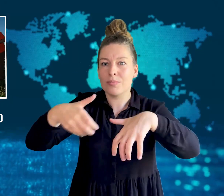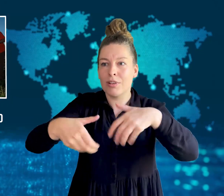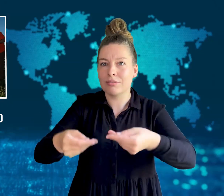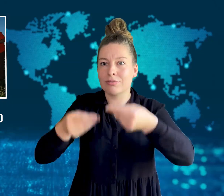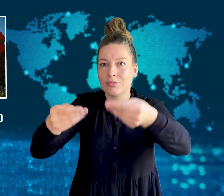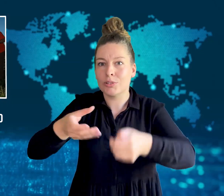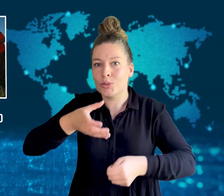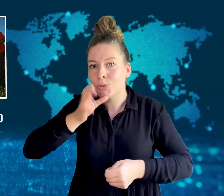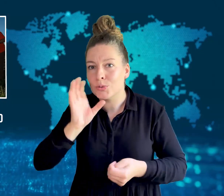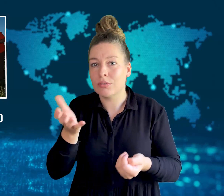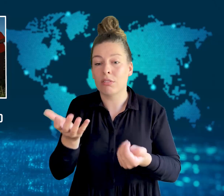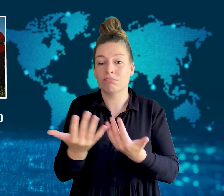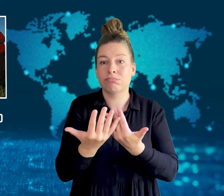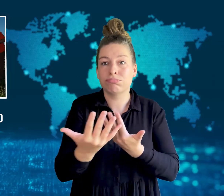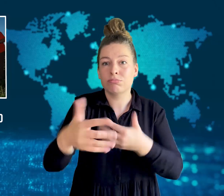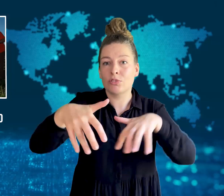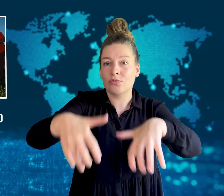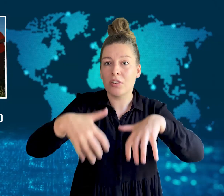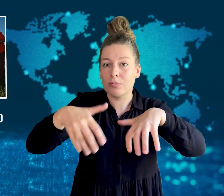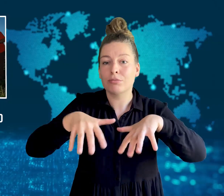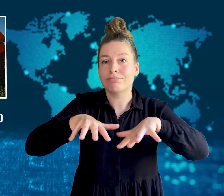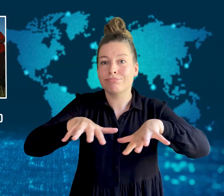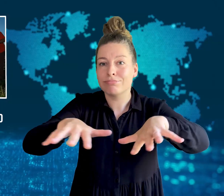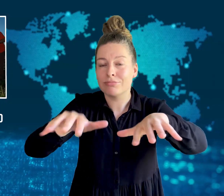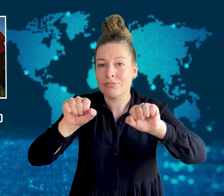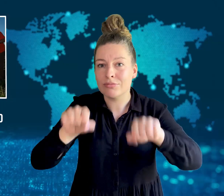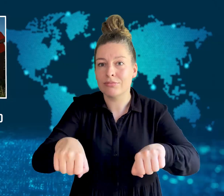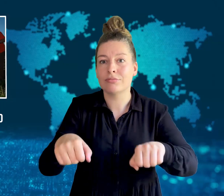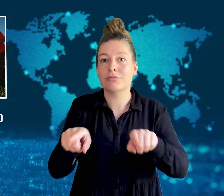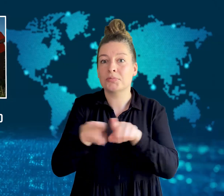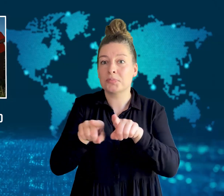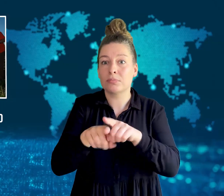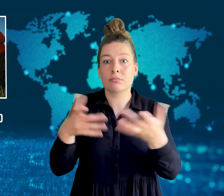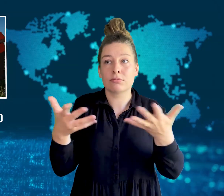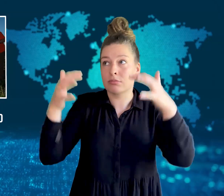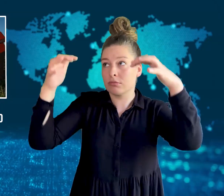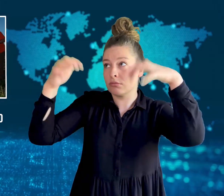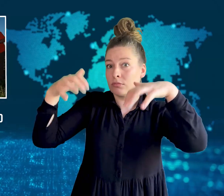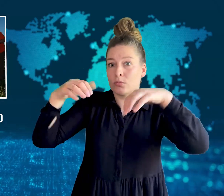like has happened for more than a decade, the tilt of that axis changes.